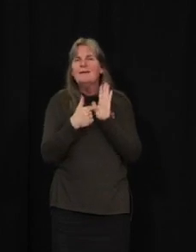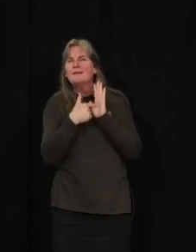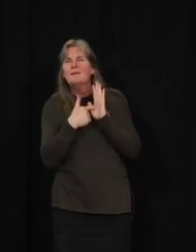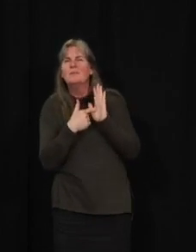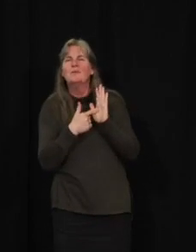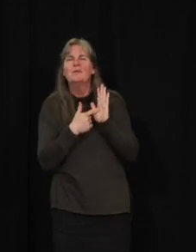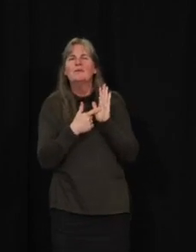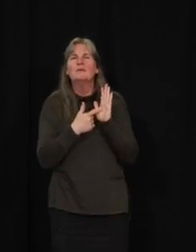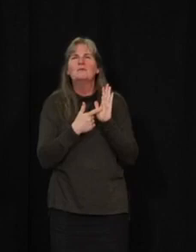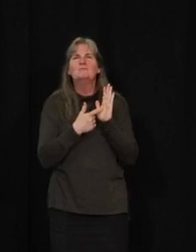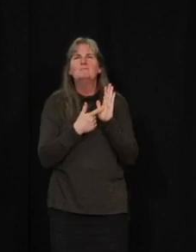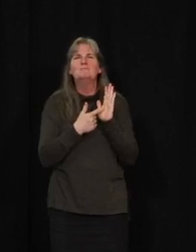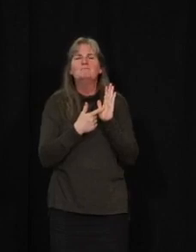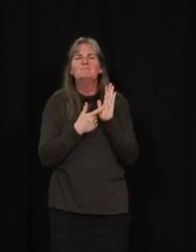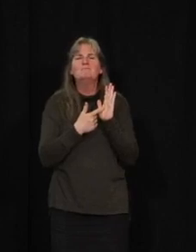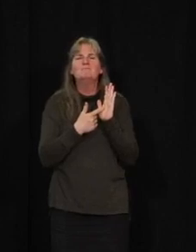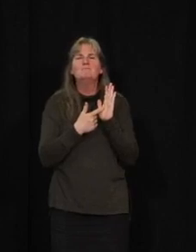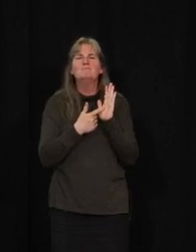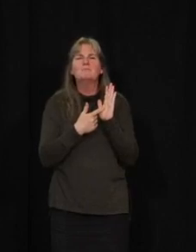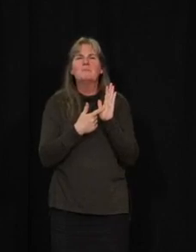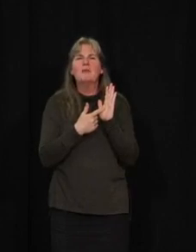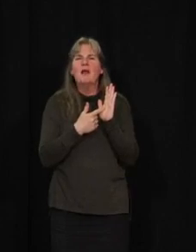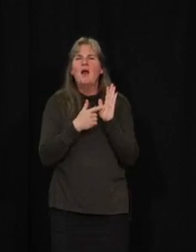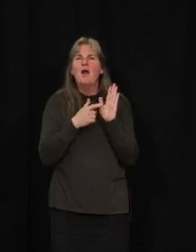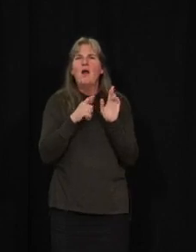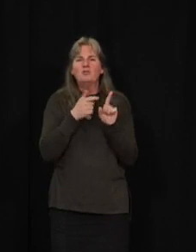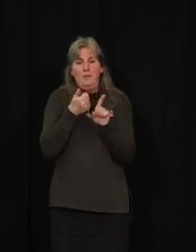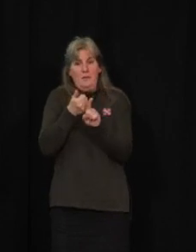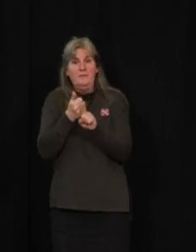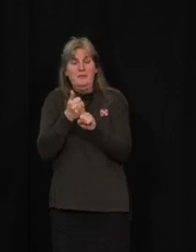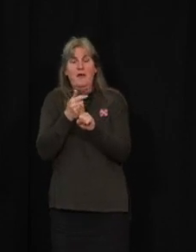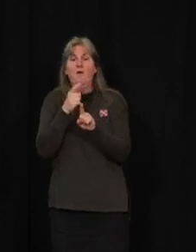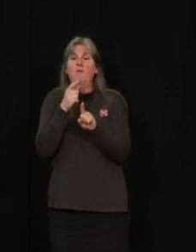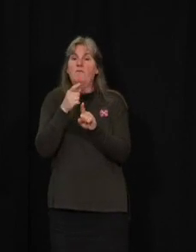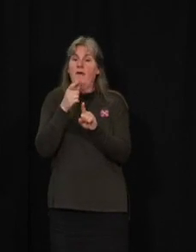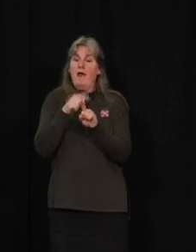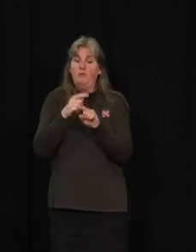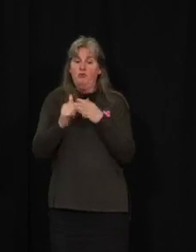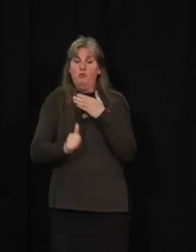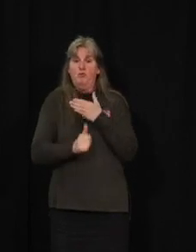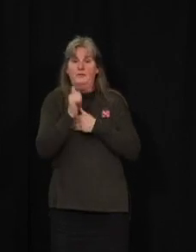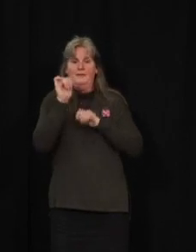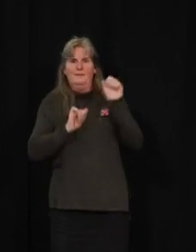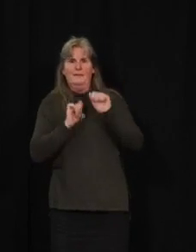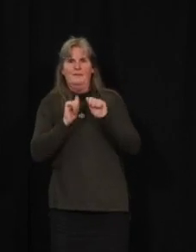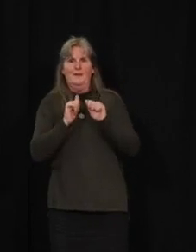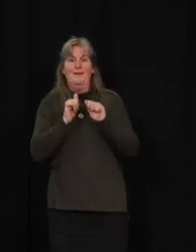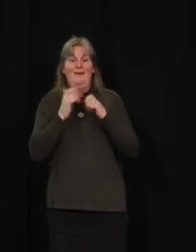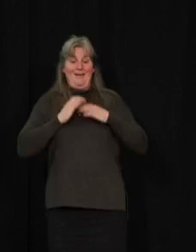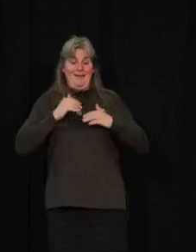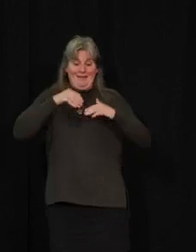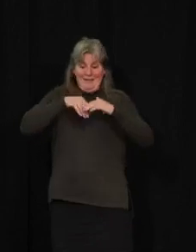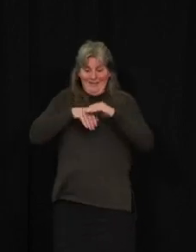risk-- not unlike what we are preparing for the allied health